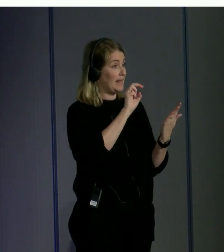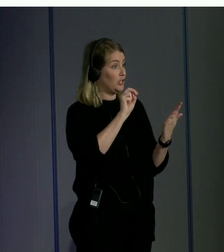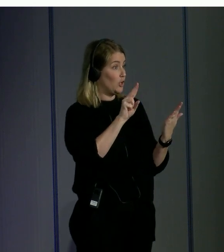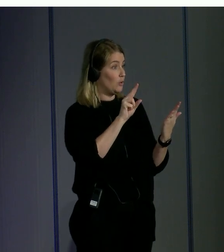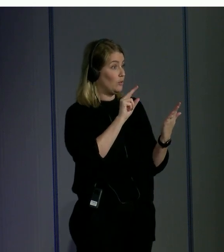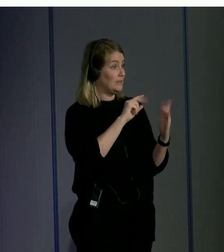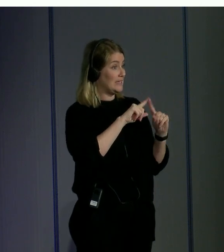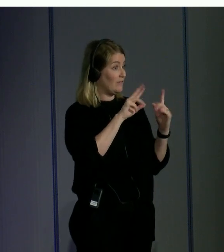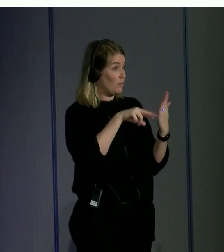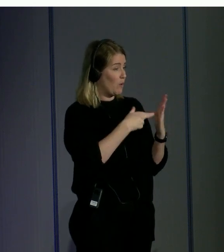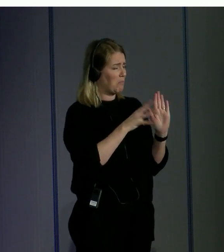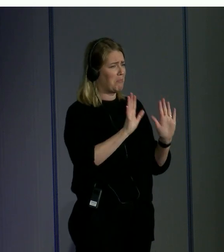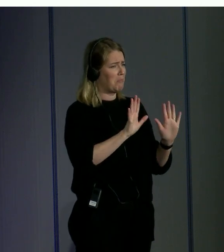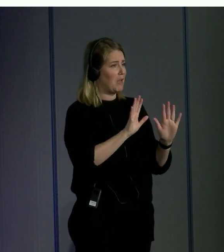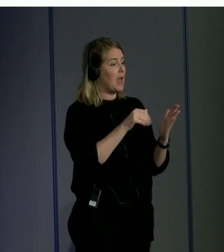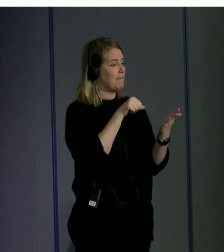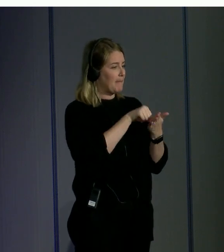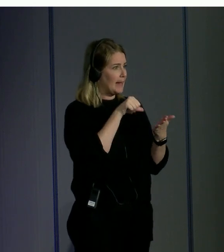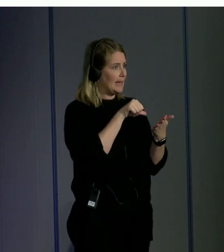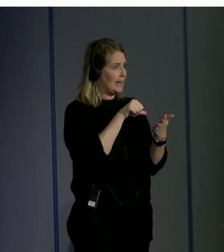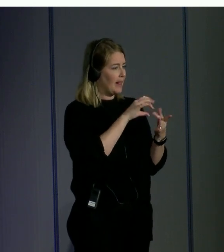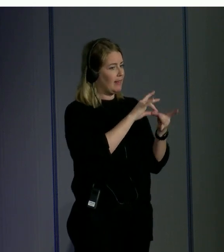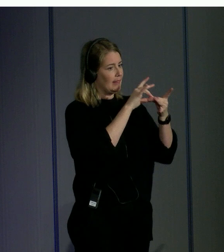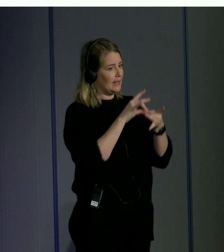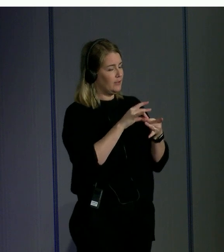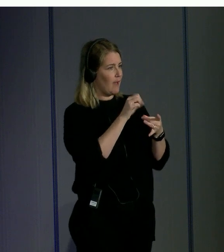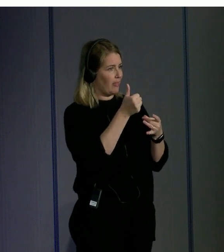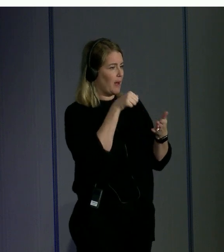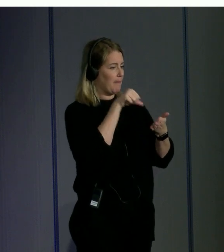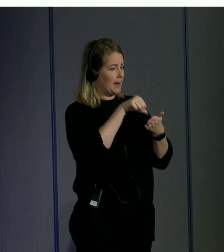It's just a button that leads to another series of buttons.